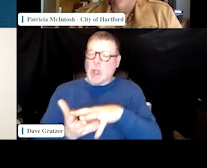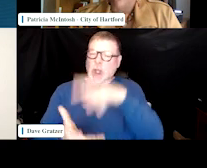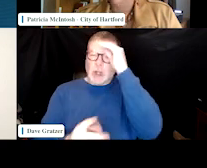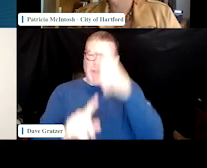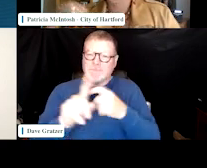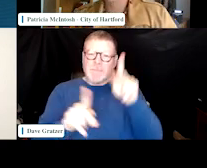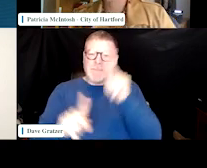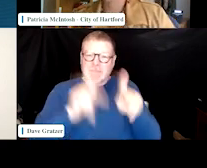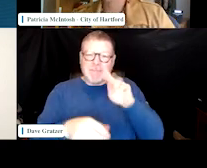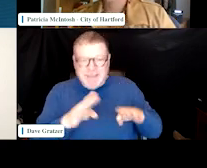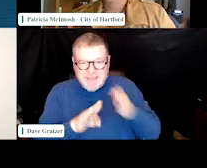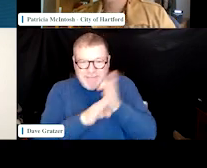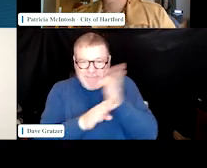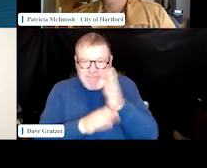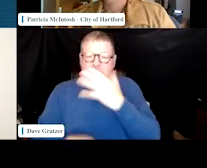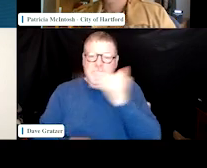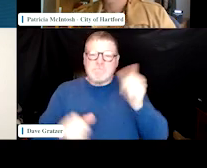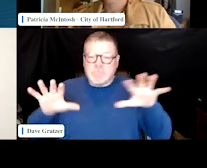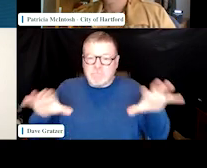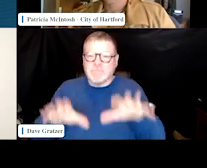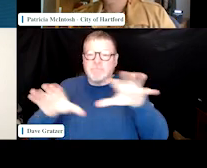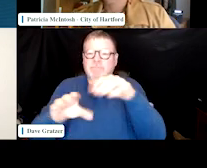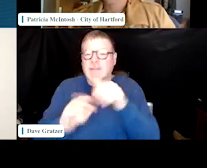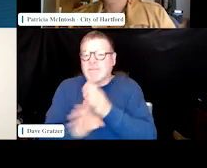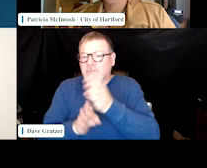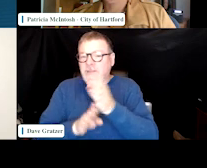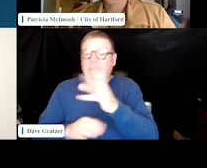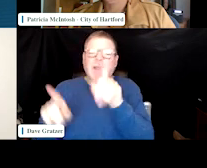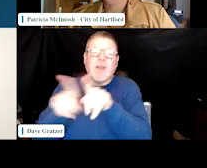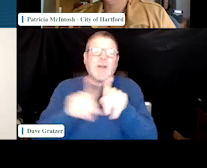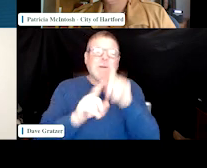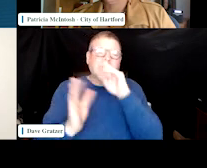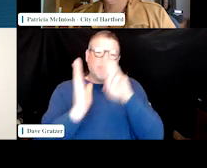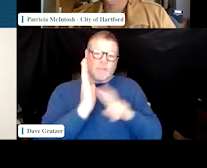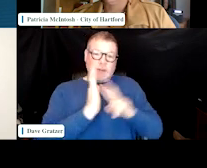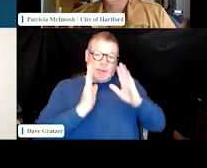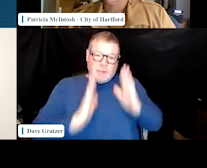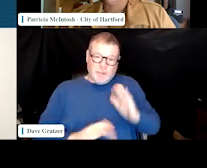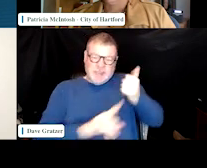about best practices in the field and also from researchers who are working to build